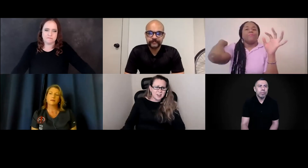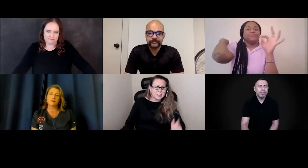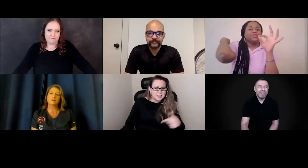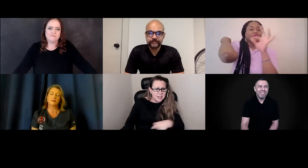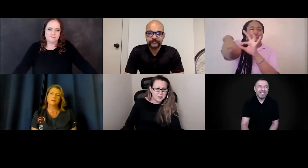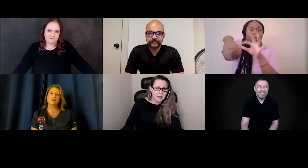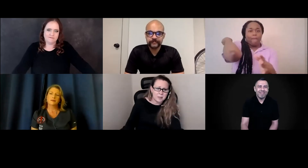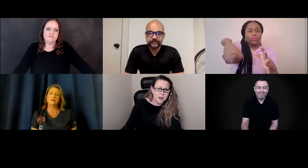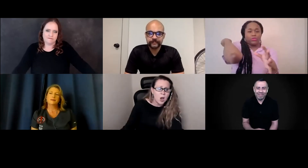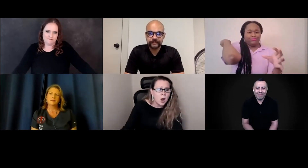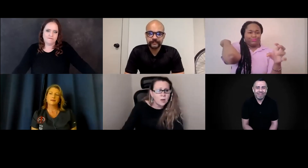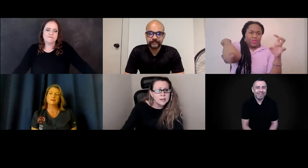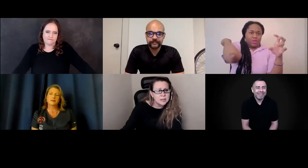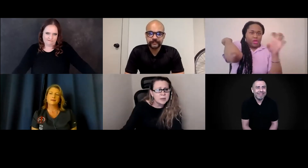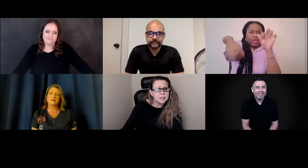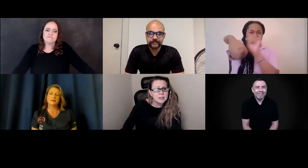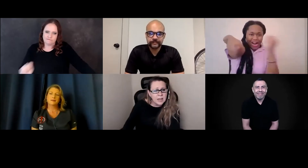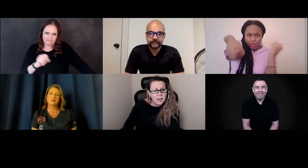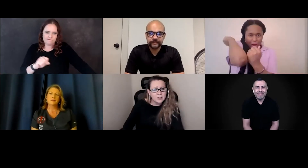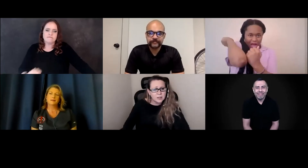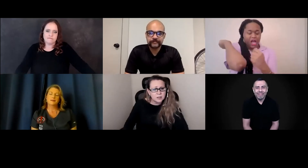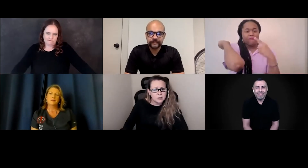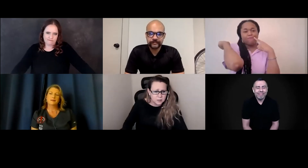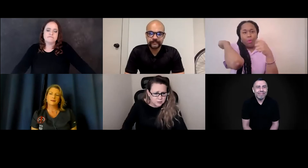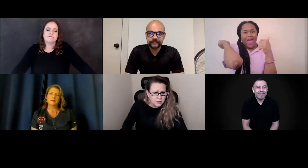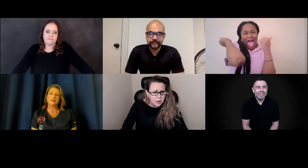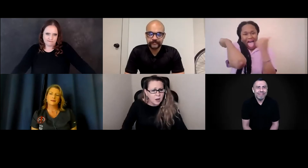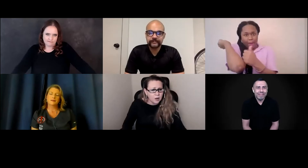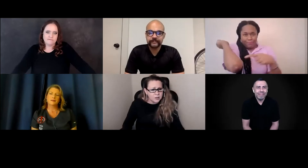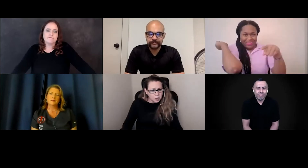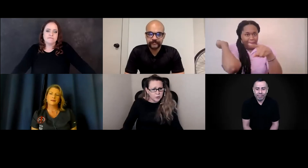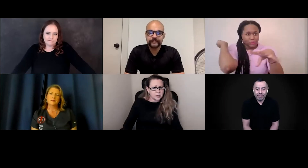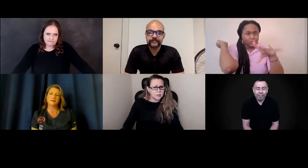Julia Kennedy: That's exactly what I meant they have a lengthy list of interpreters.